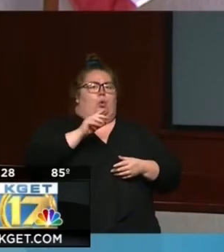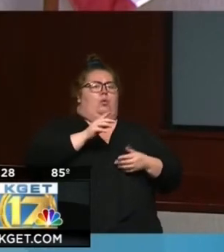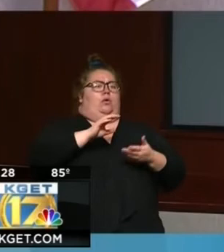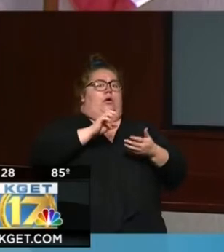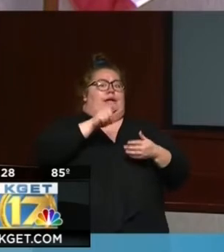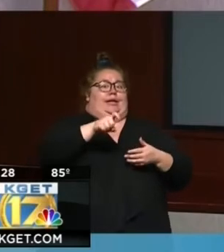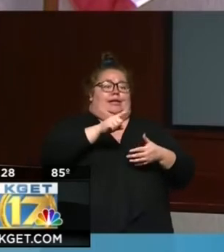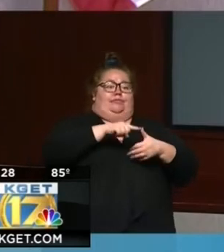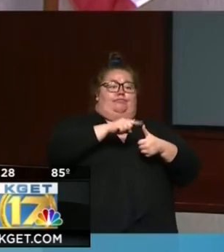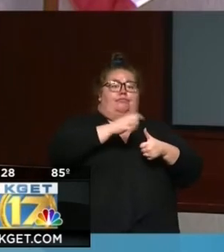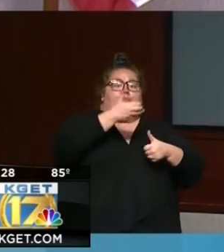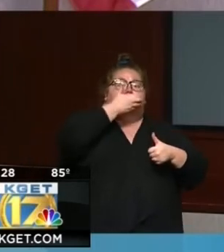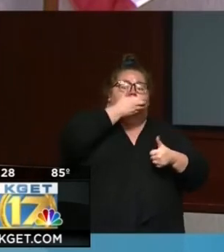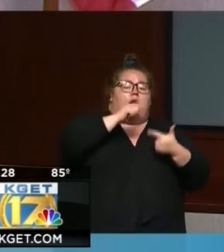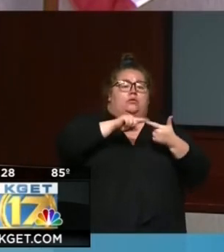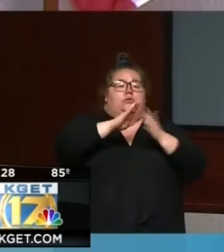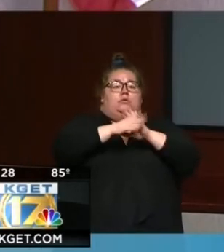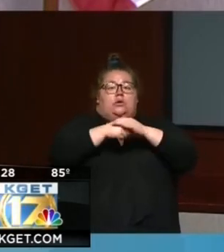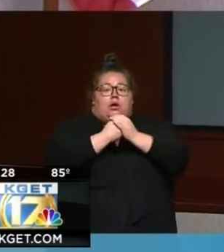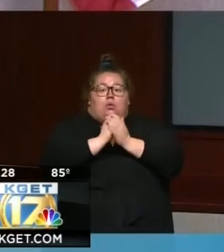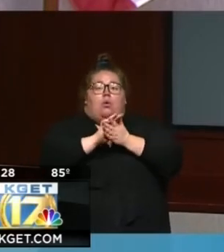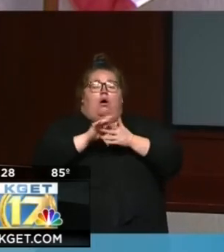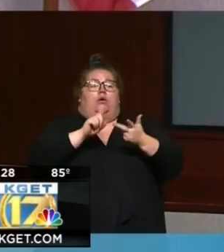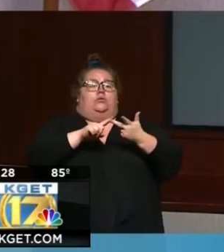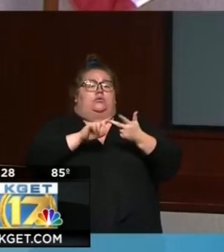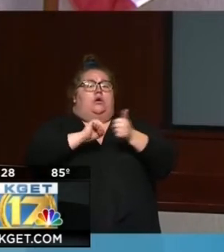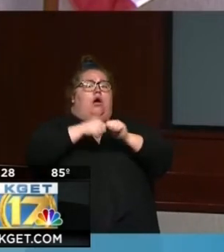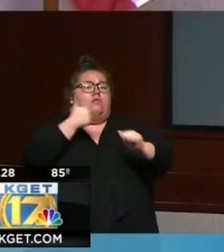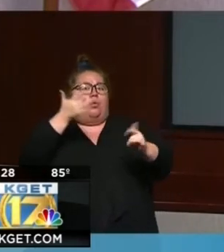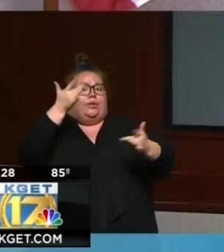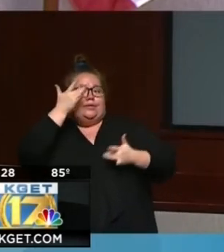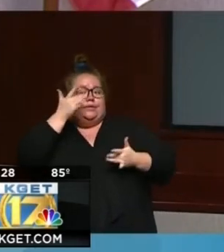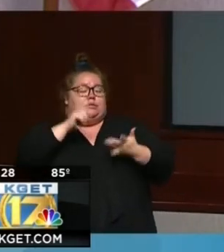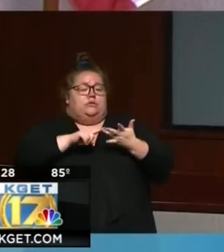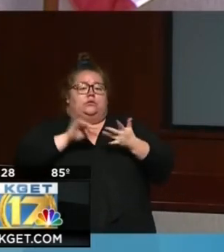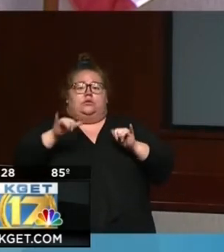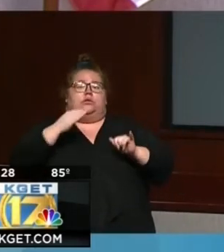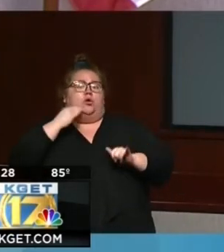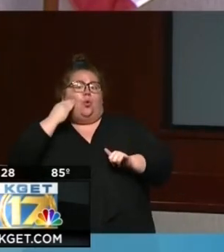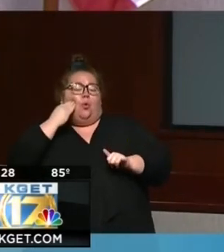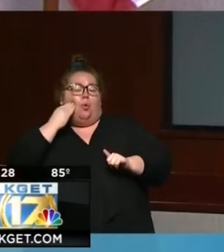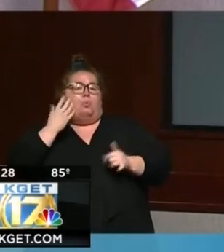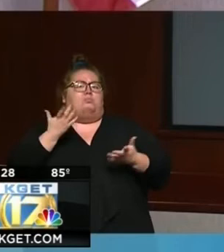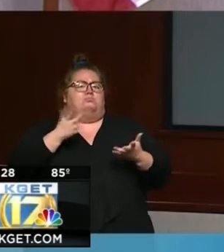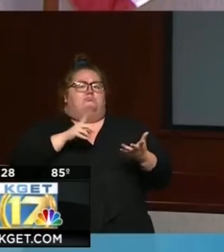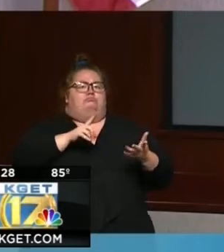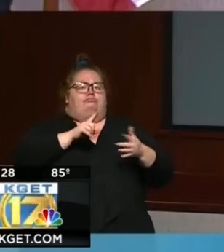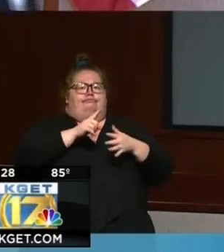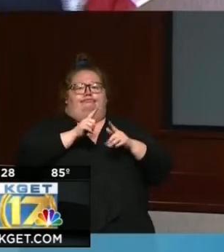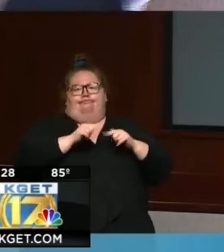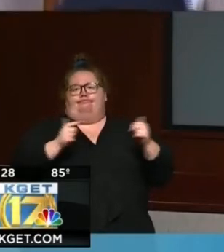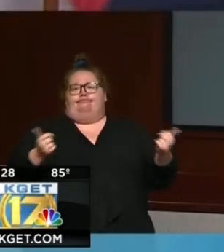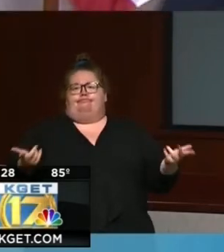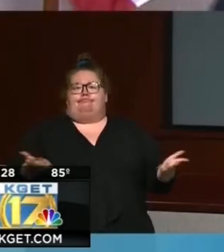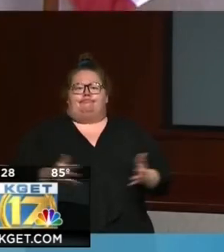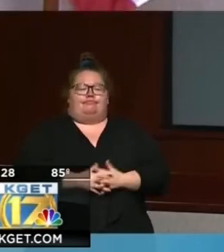WE NEED TO CONTINUE DOWN THAT PATH. NOT JUST MASKS BUT HAND WASHING, DISTANCING, STAYING